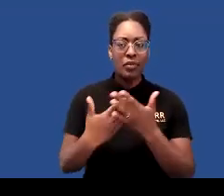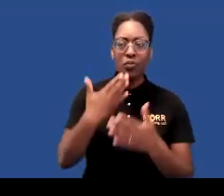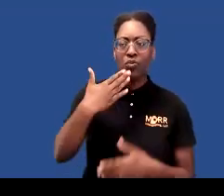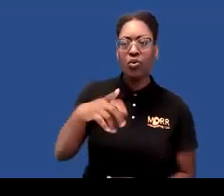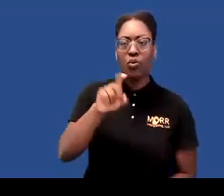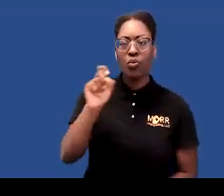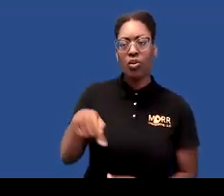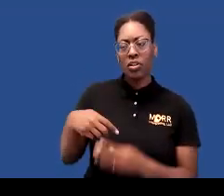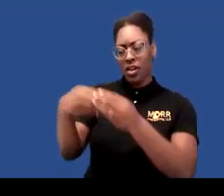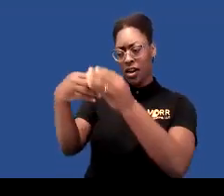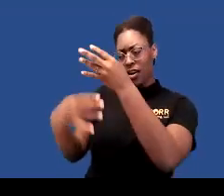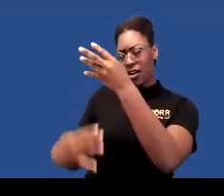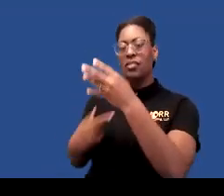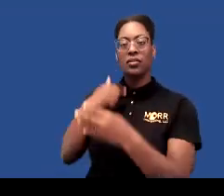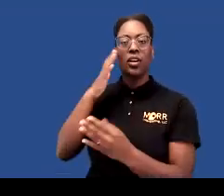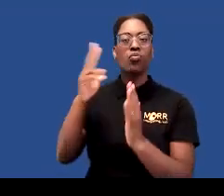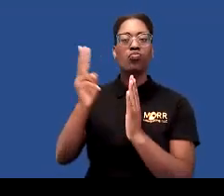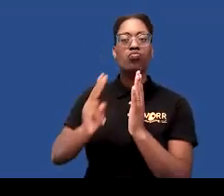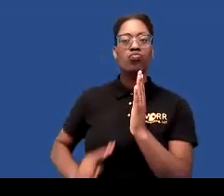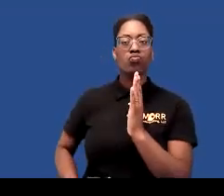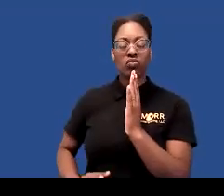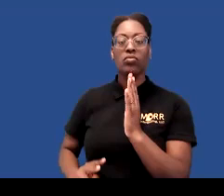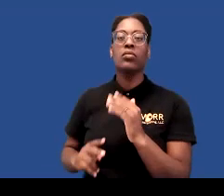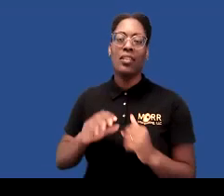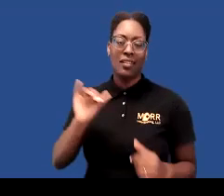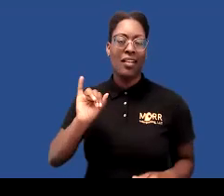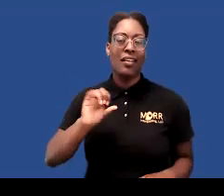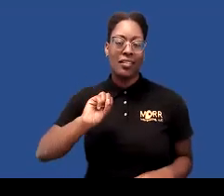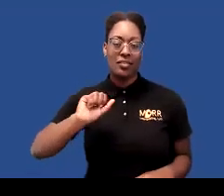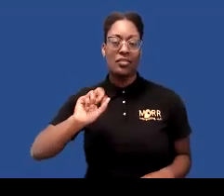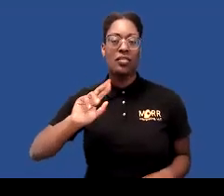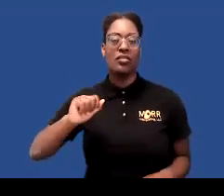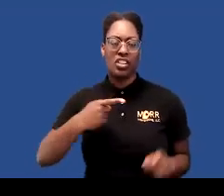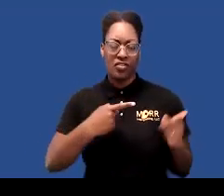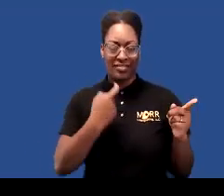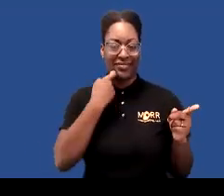So I will just read them out as Sarah said. We won't be able to get to all of them